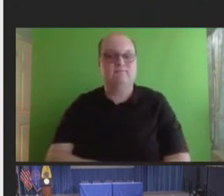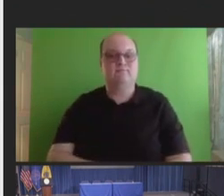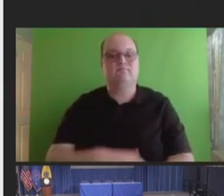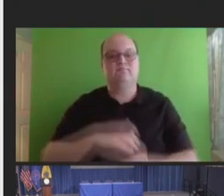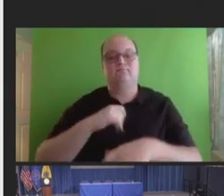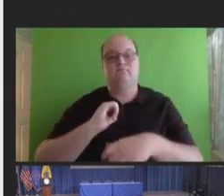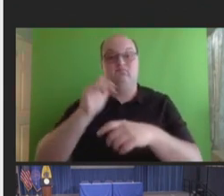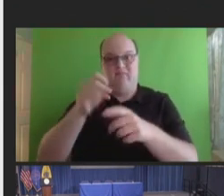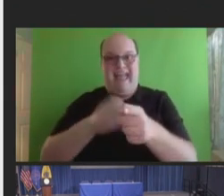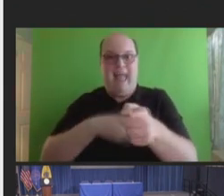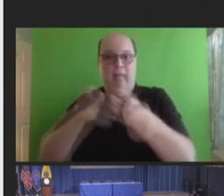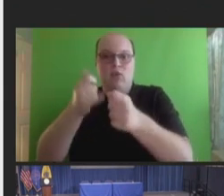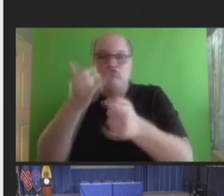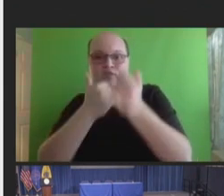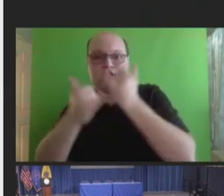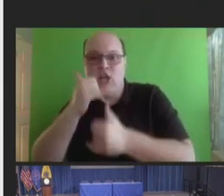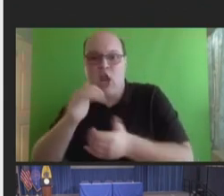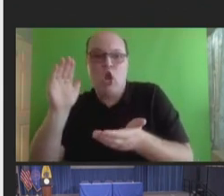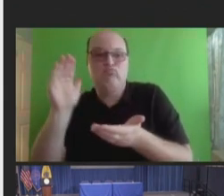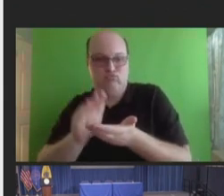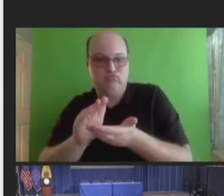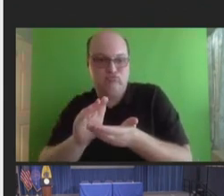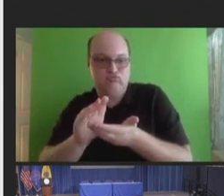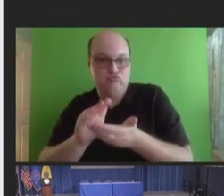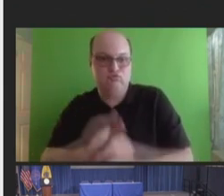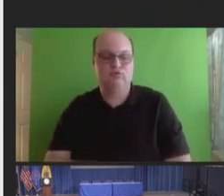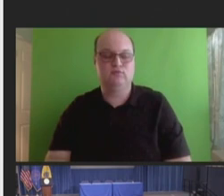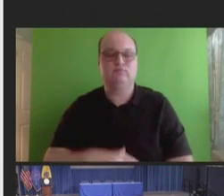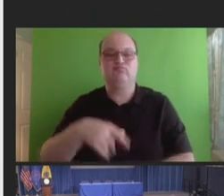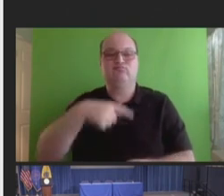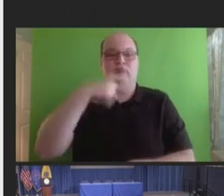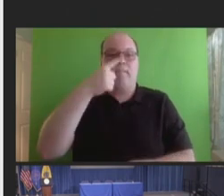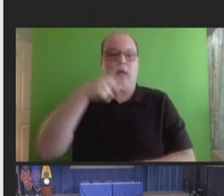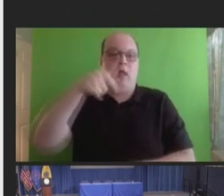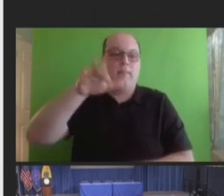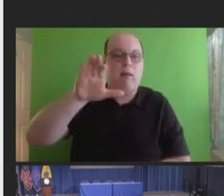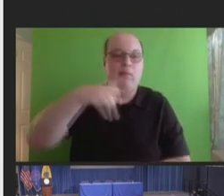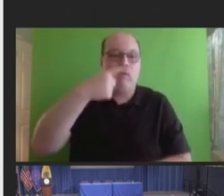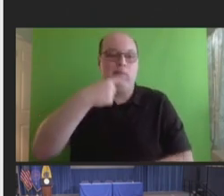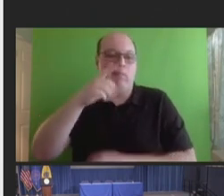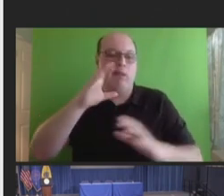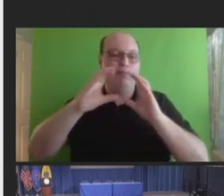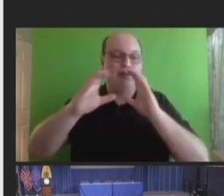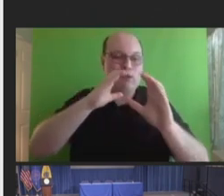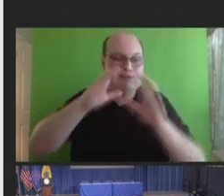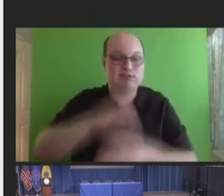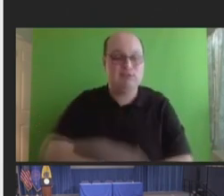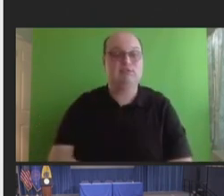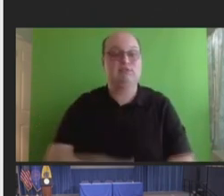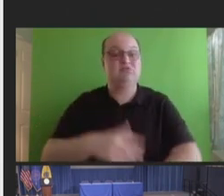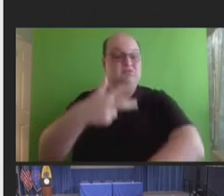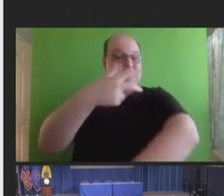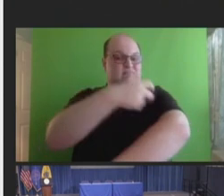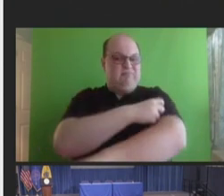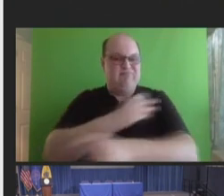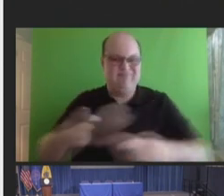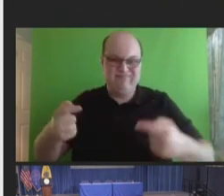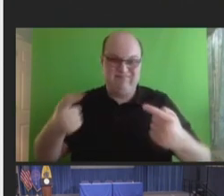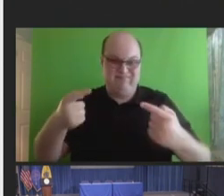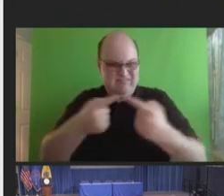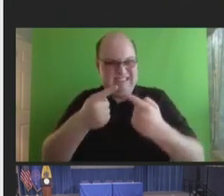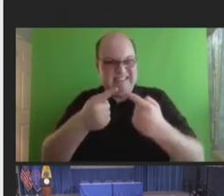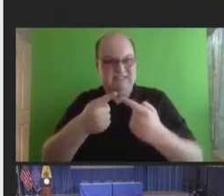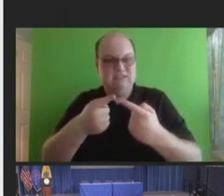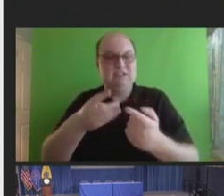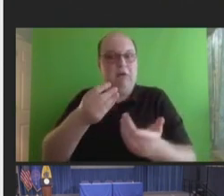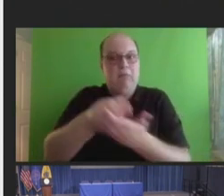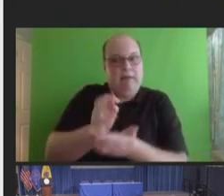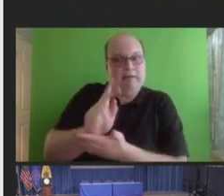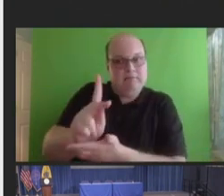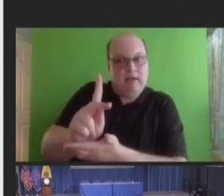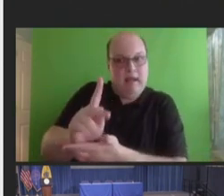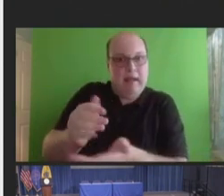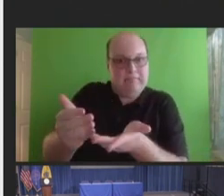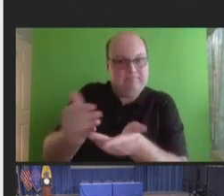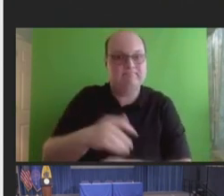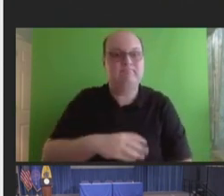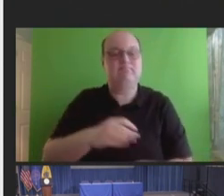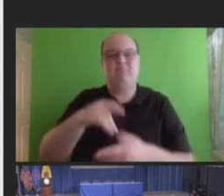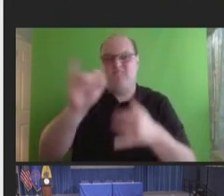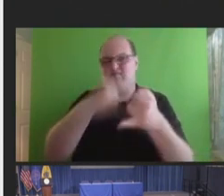errors, public communication, vaccine injury compensation, and concluding comments. Next